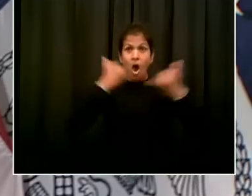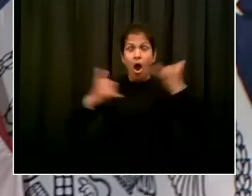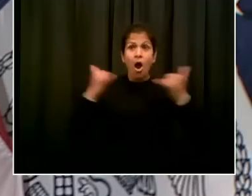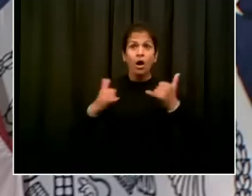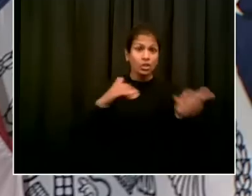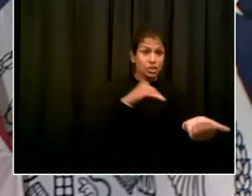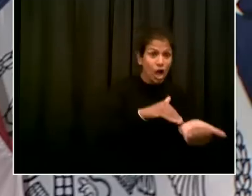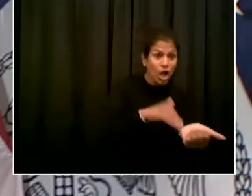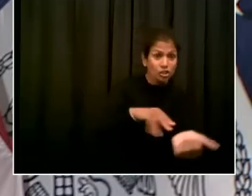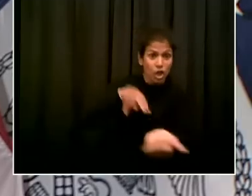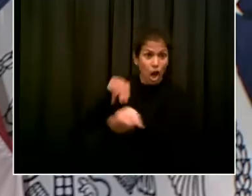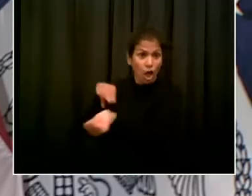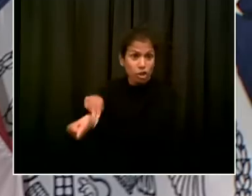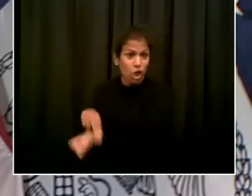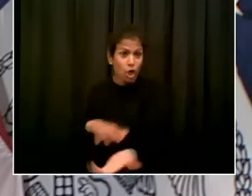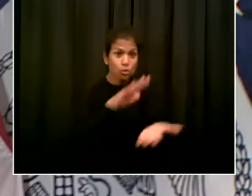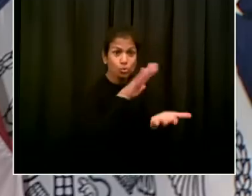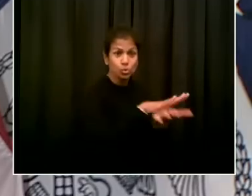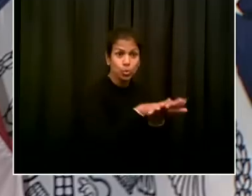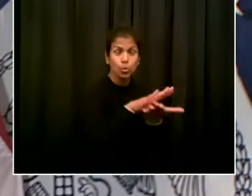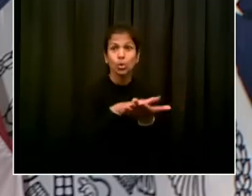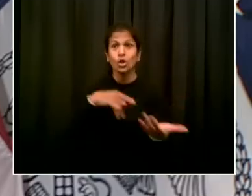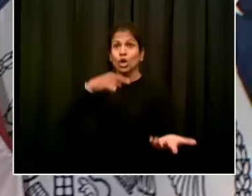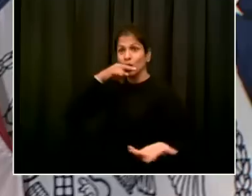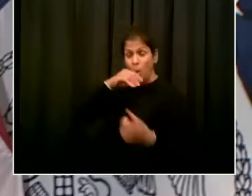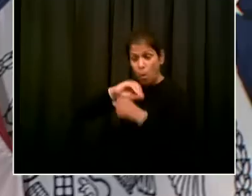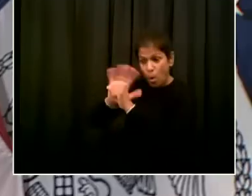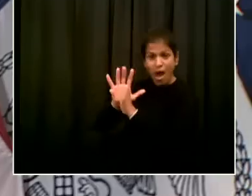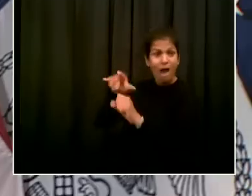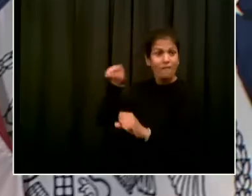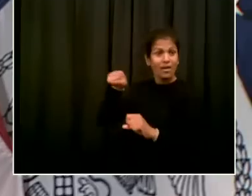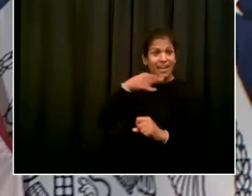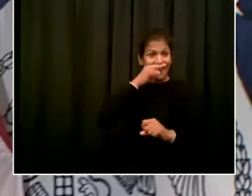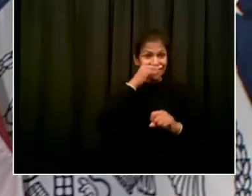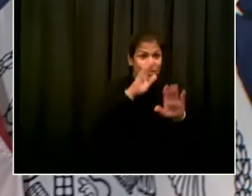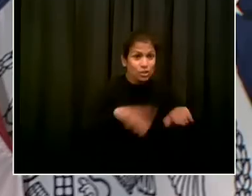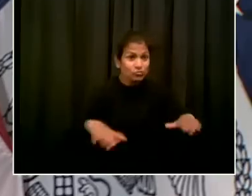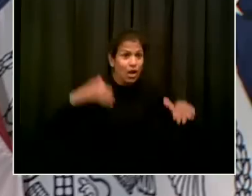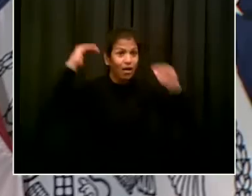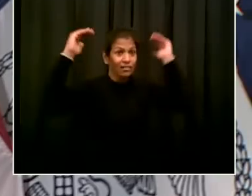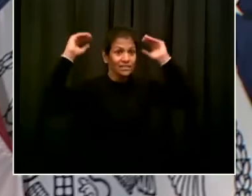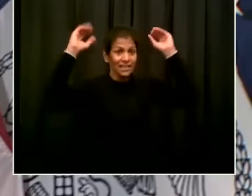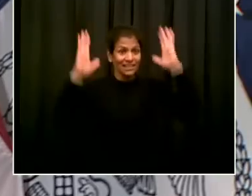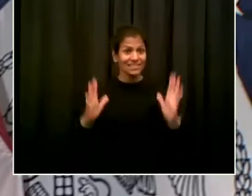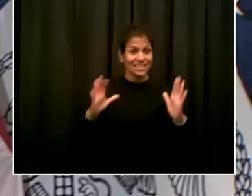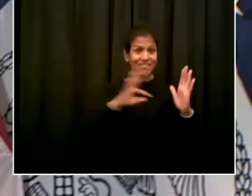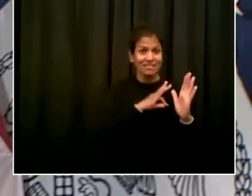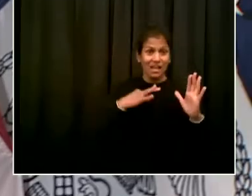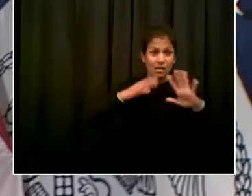UNDERSTANDING OF THE HEALTHCARE INDICATORS. THAT'S WHAT WE ARE FOCUSED ON WITH